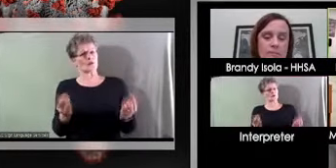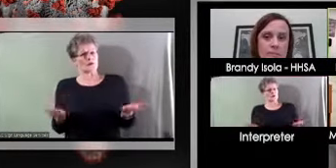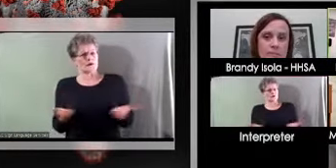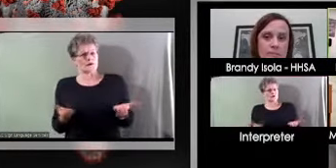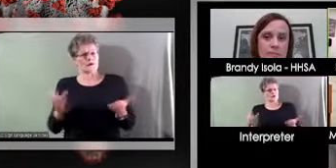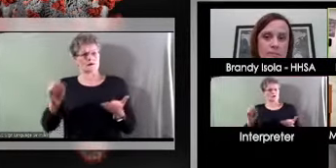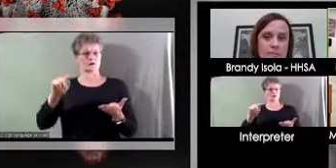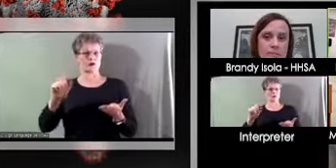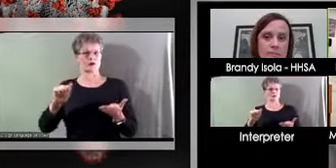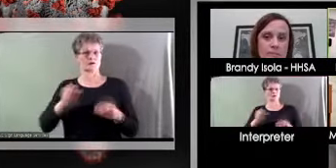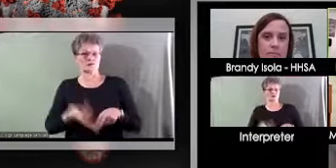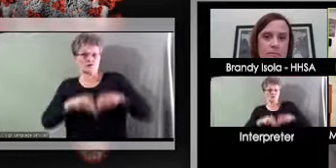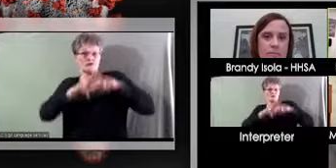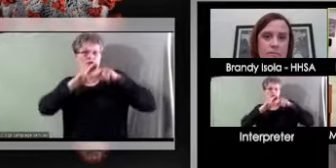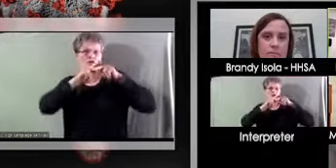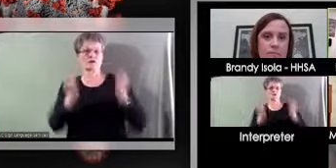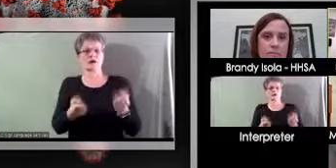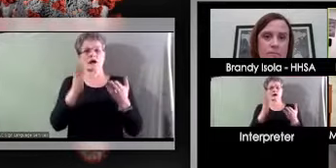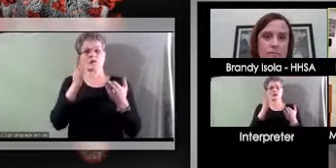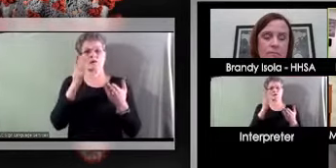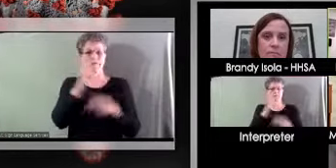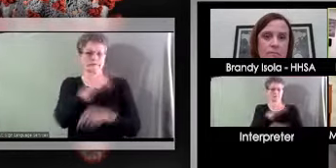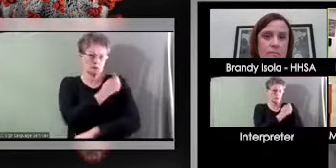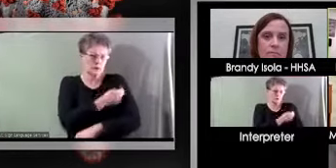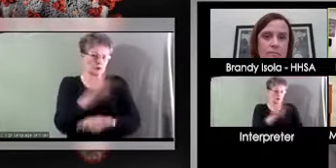I think you touched on that a little bit already.